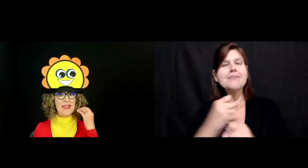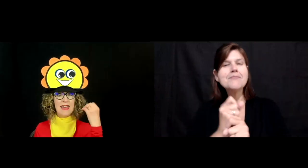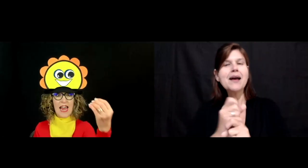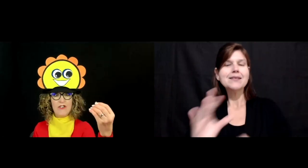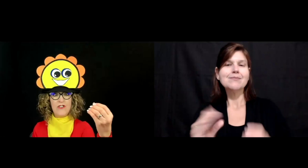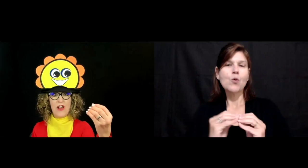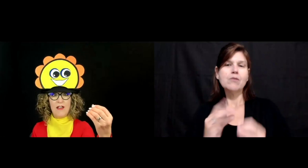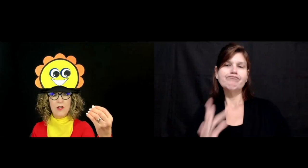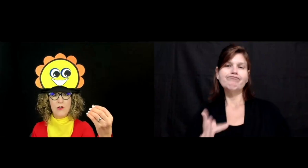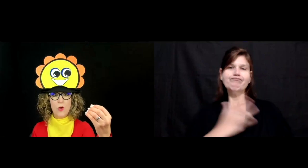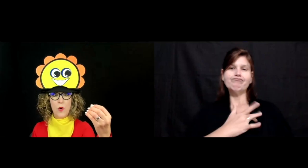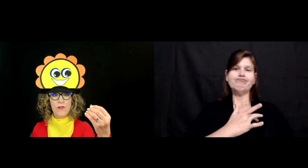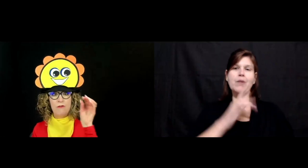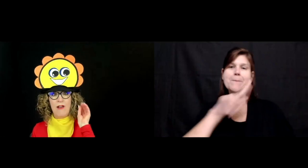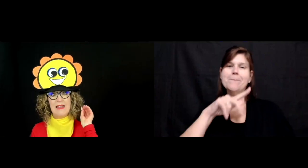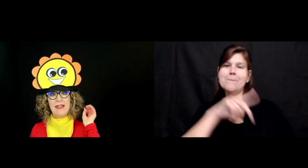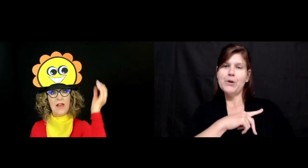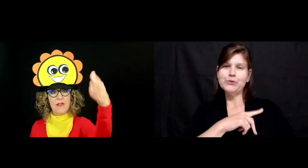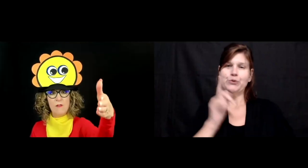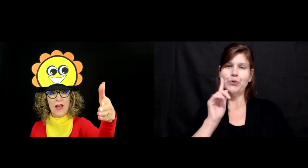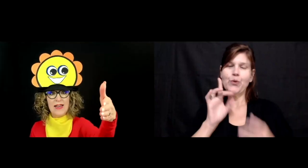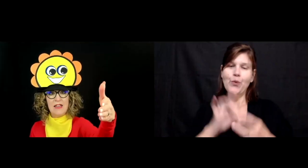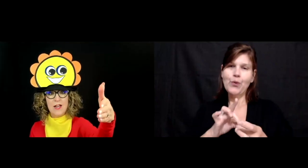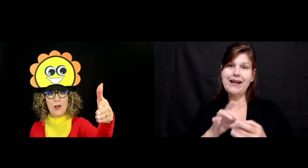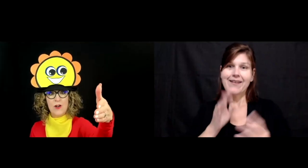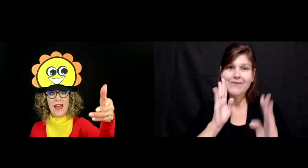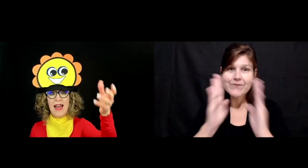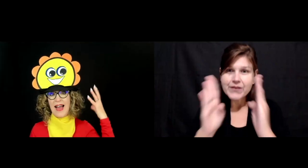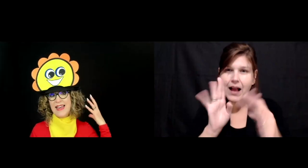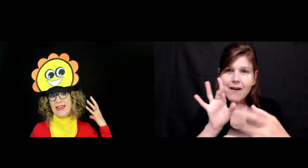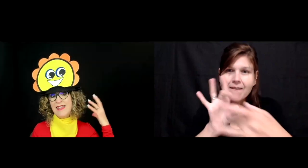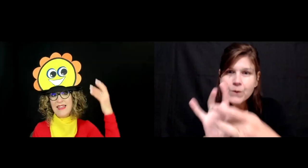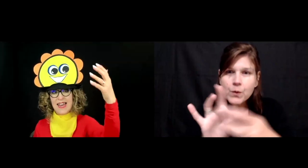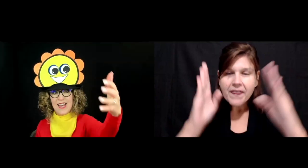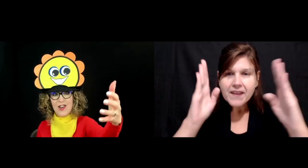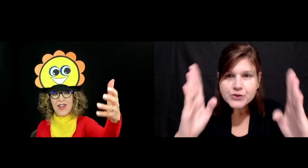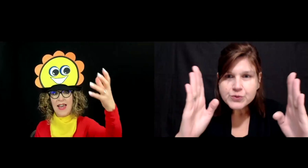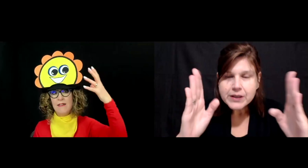It engages the child to look towards the screen. It's saying, "this is where you need to look." And you're listening and you're looking.